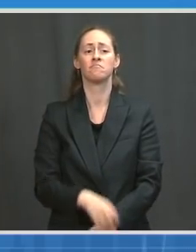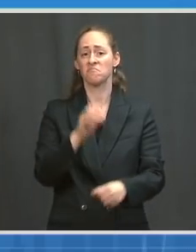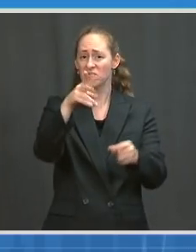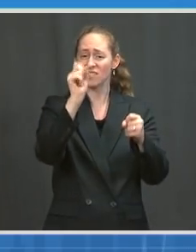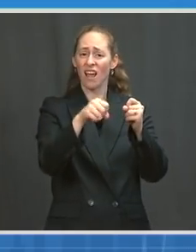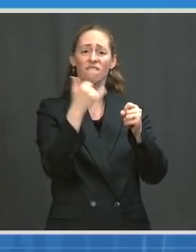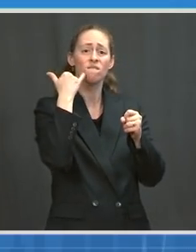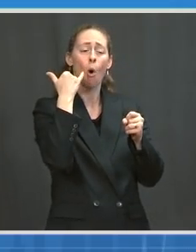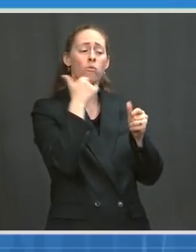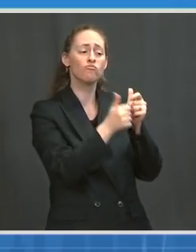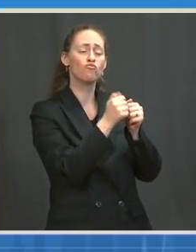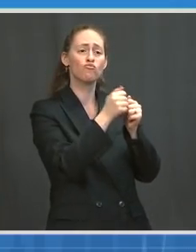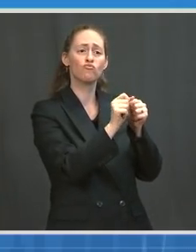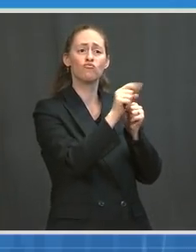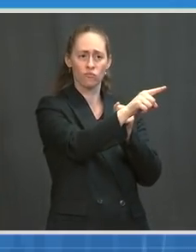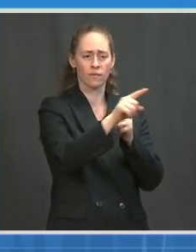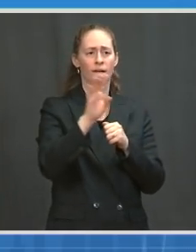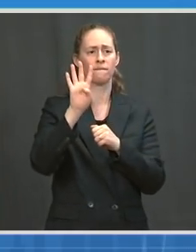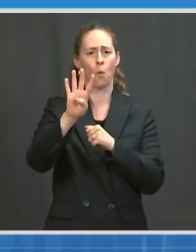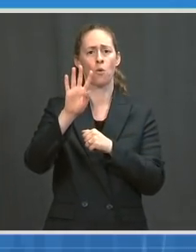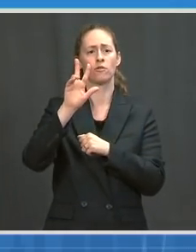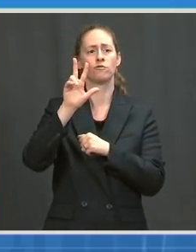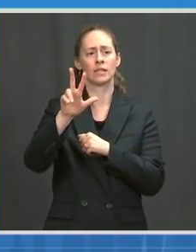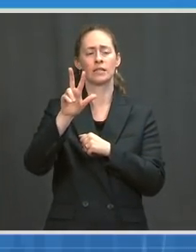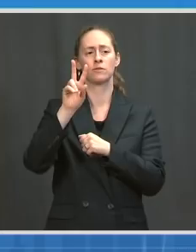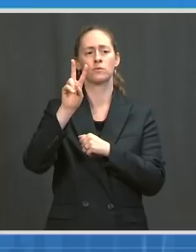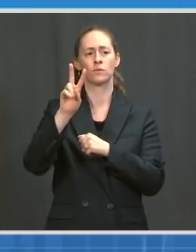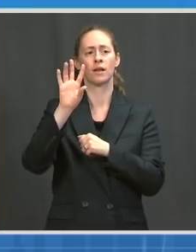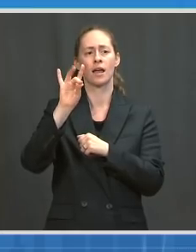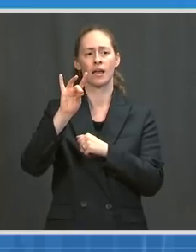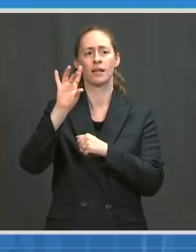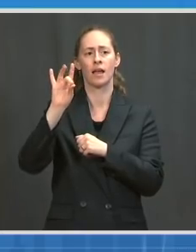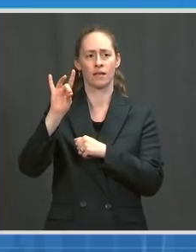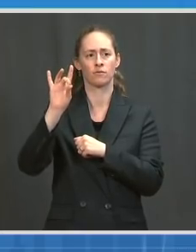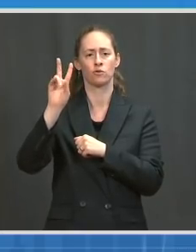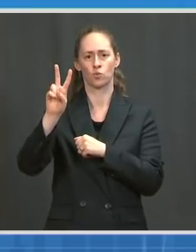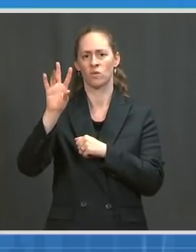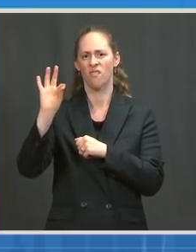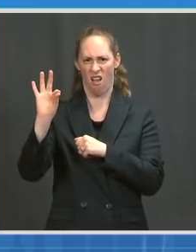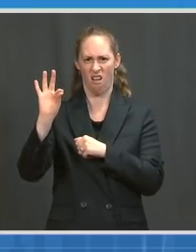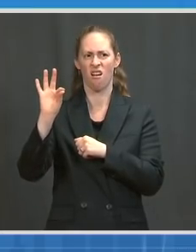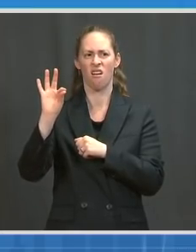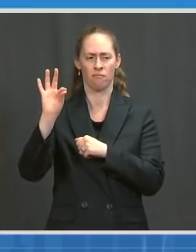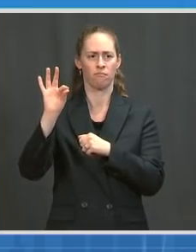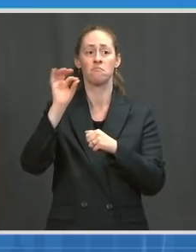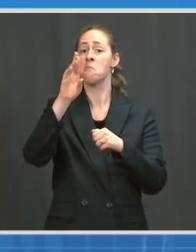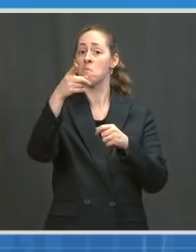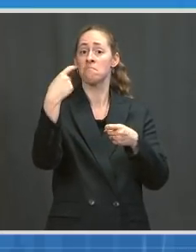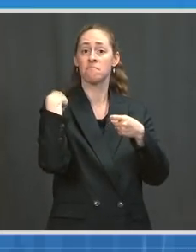438829 in English; or in Spanish, 822862.